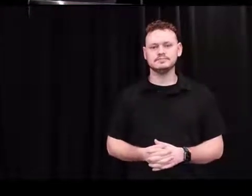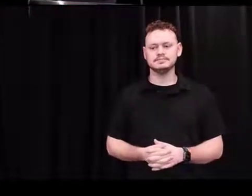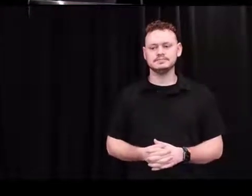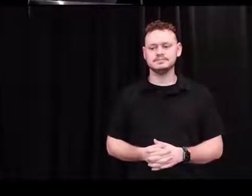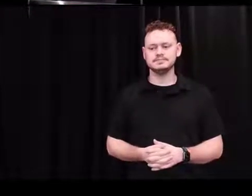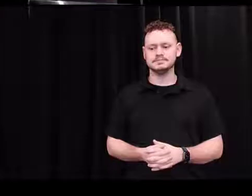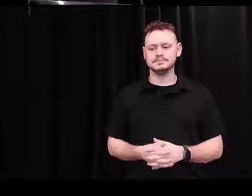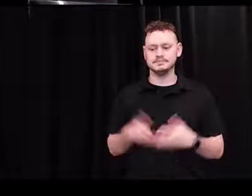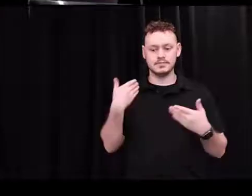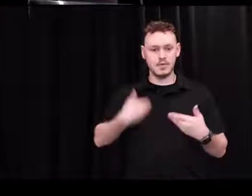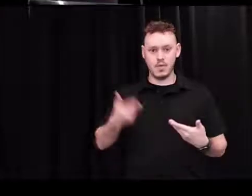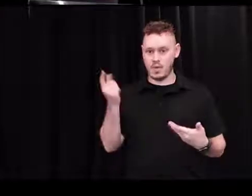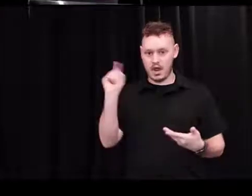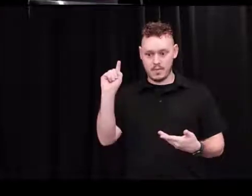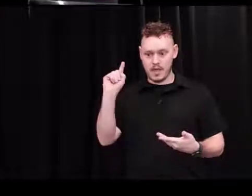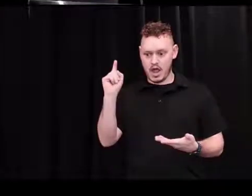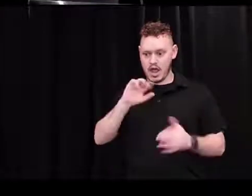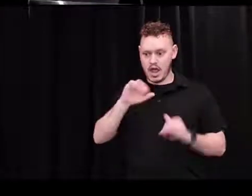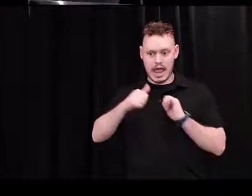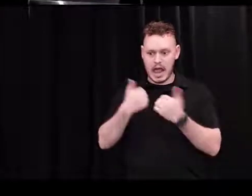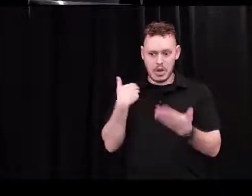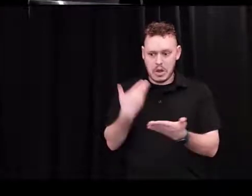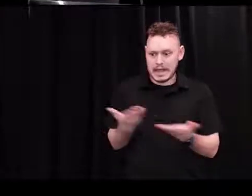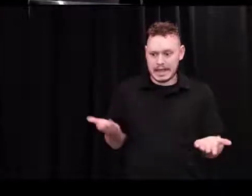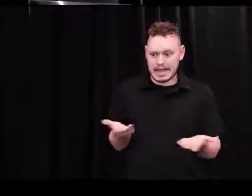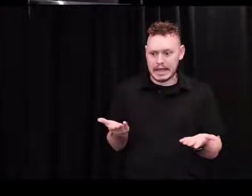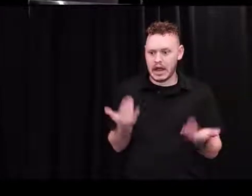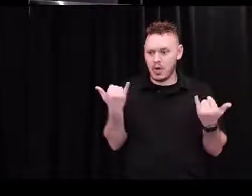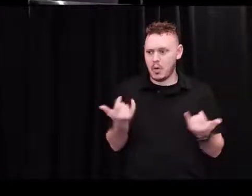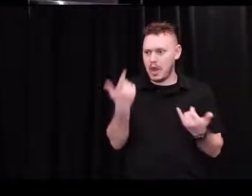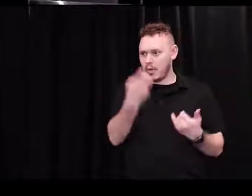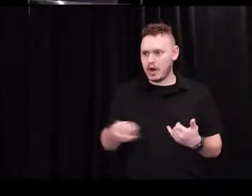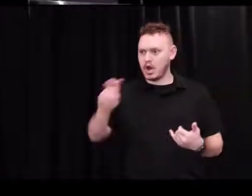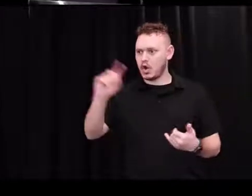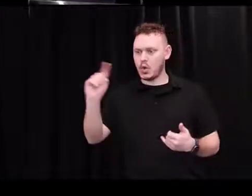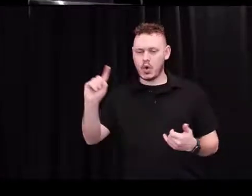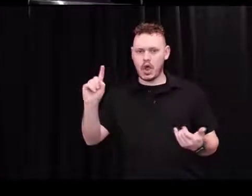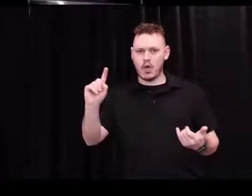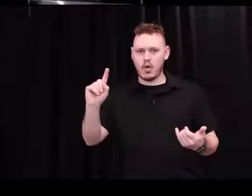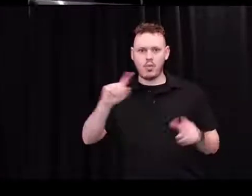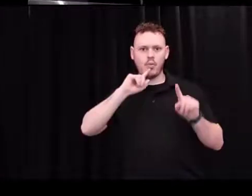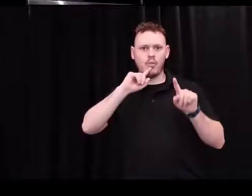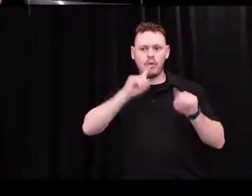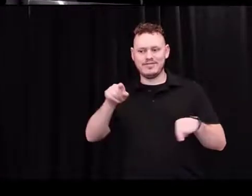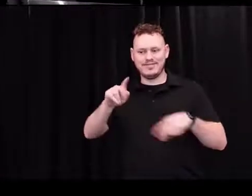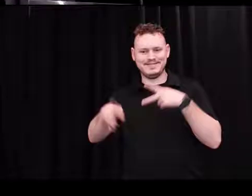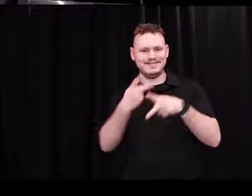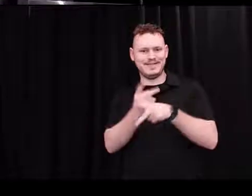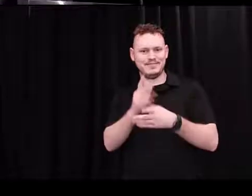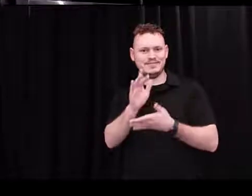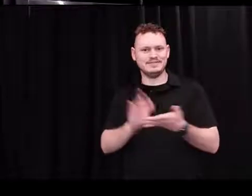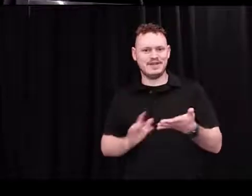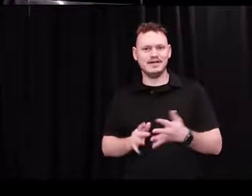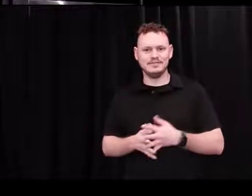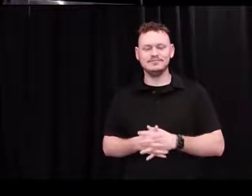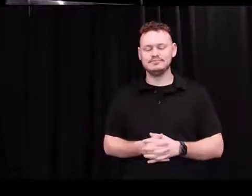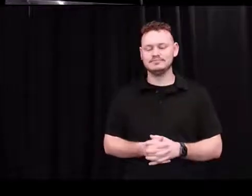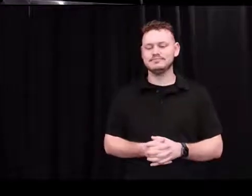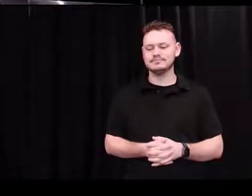where am I? How did I get here? Where can I go now? That's all answered by this type of design.